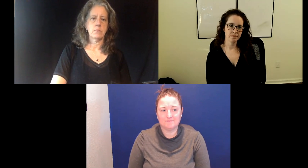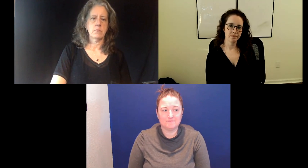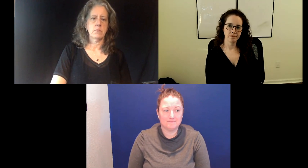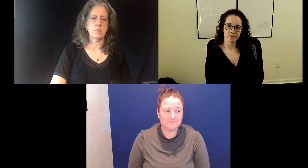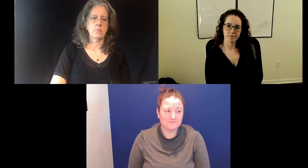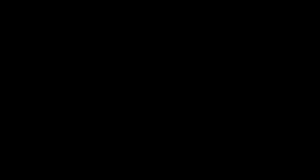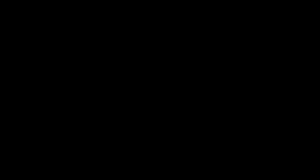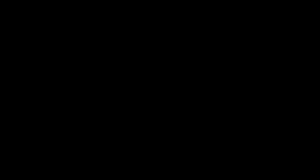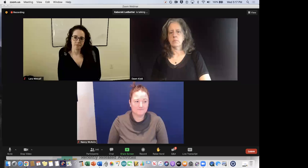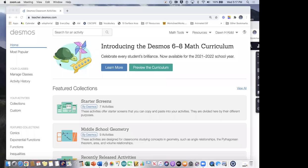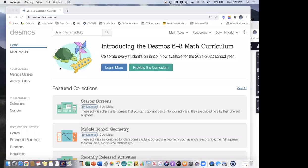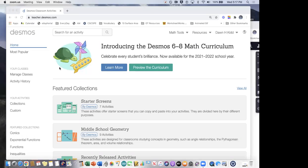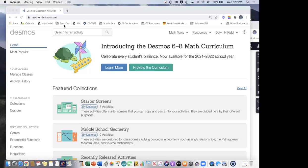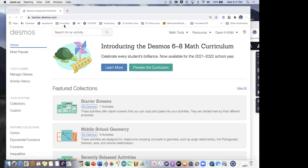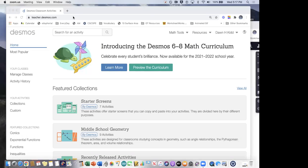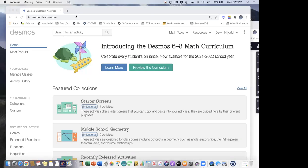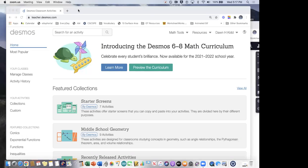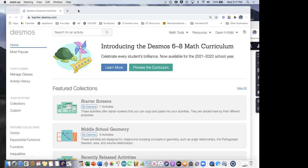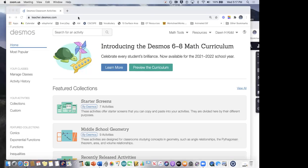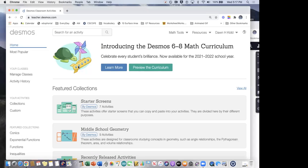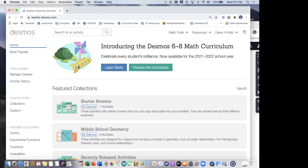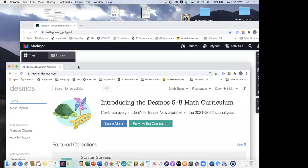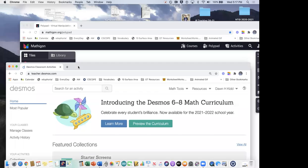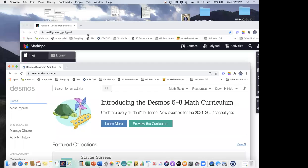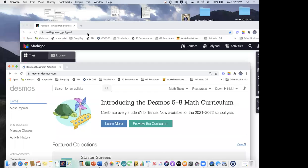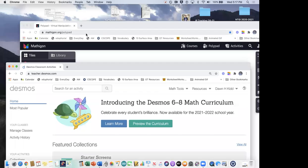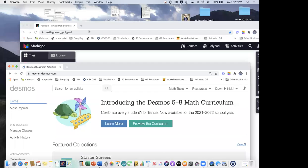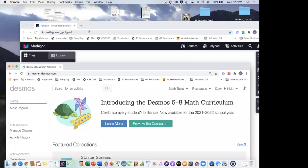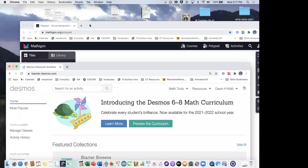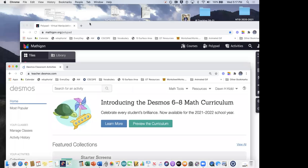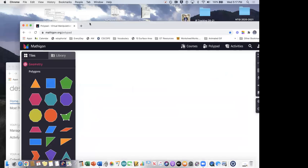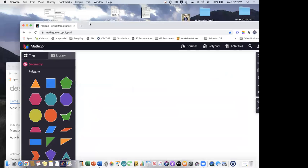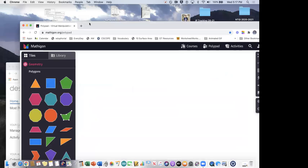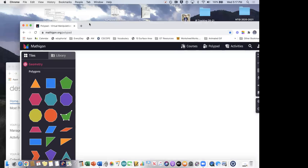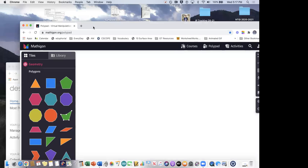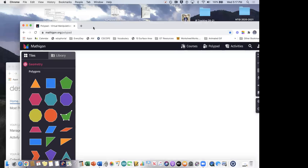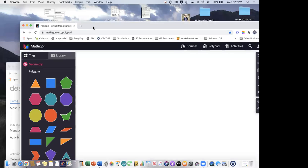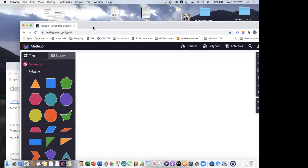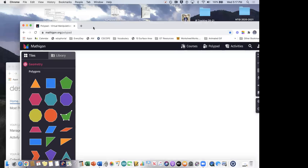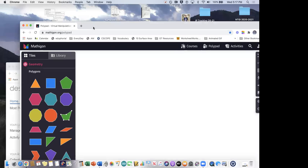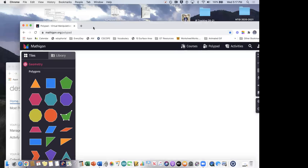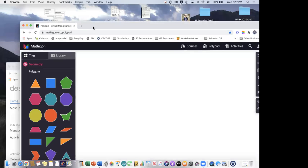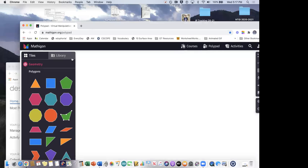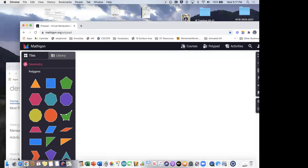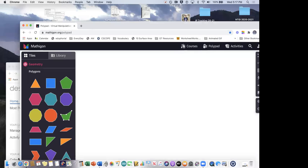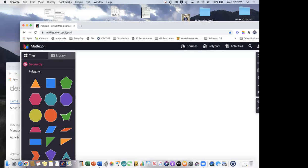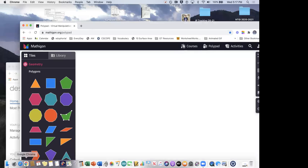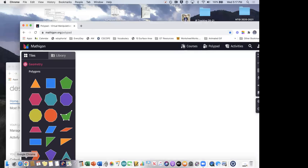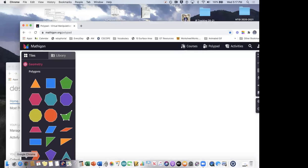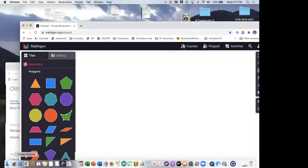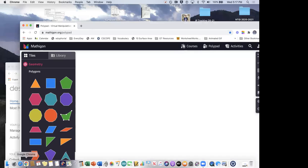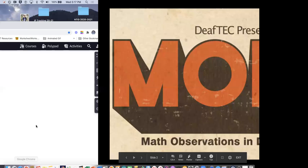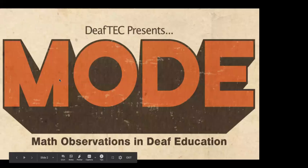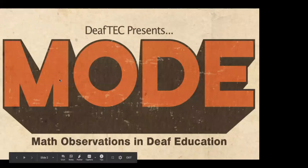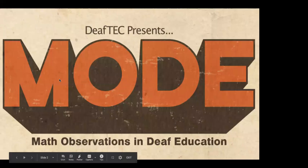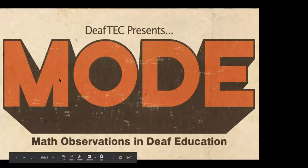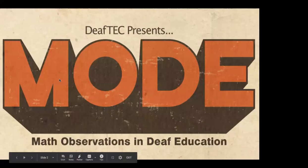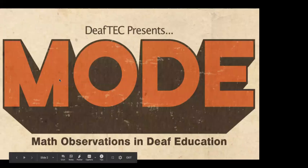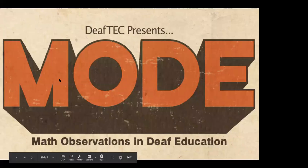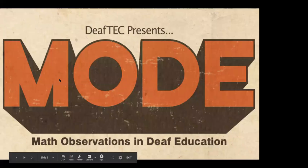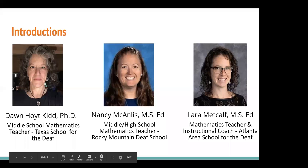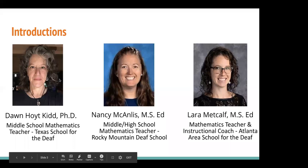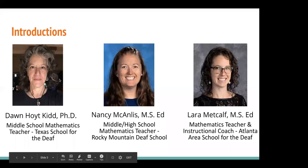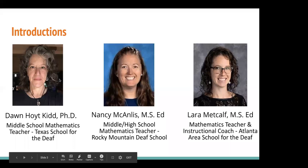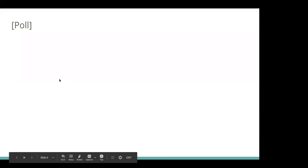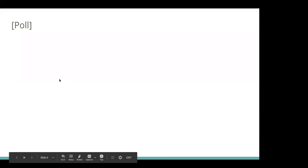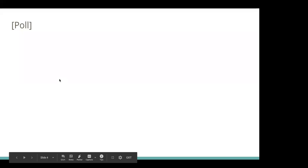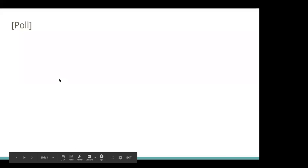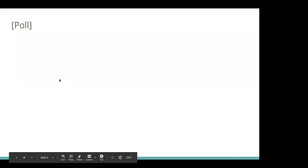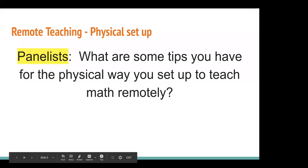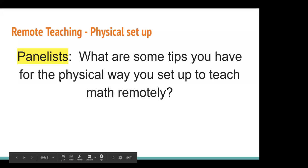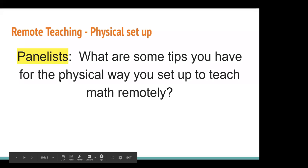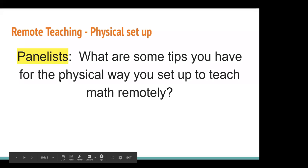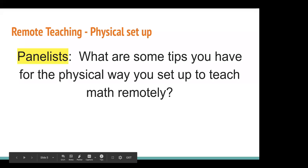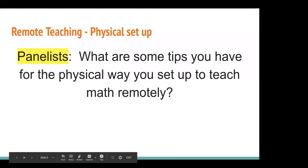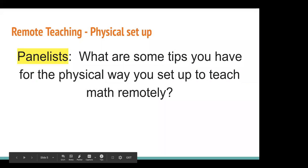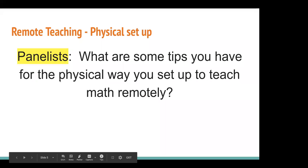see